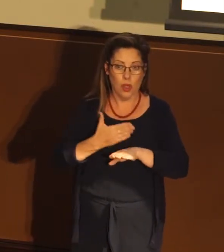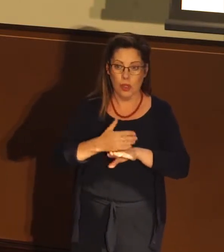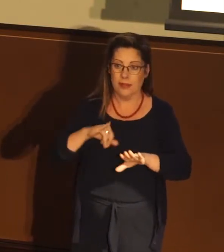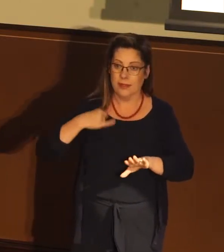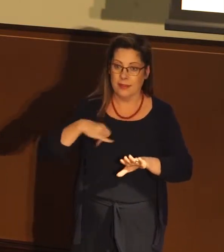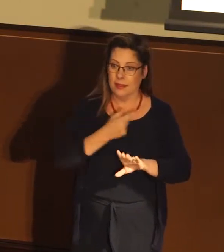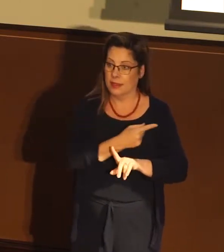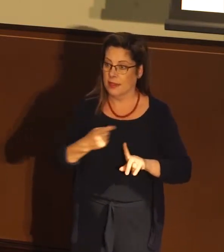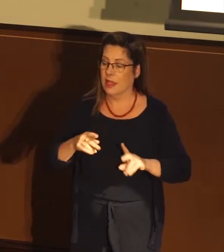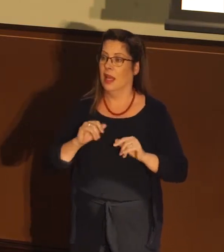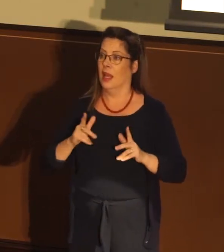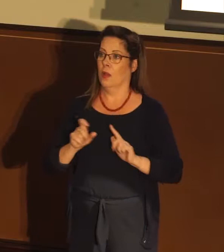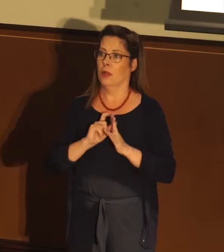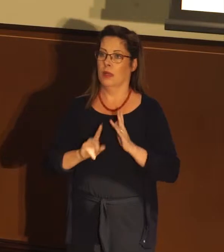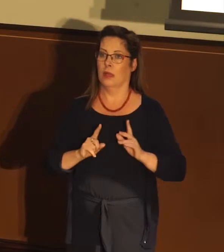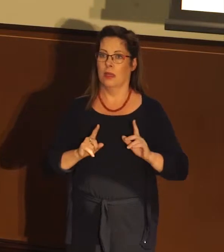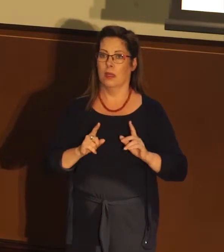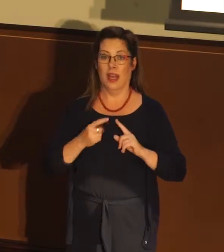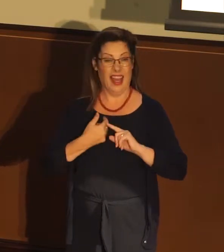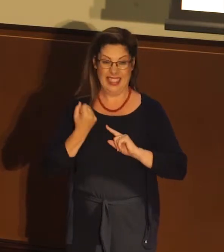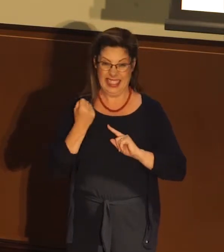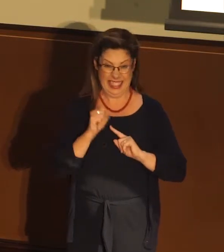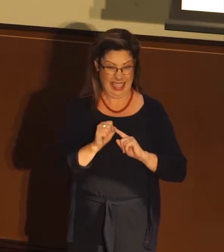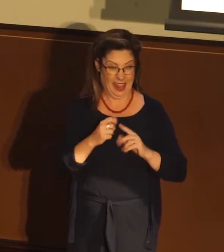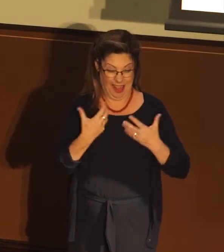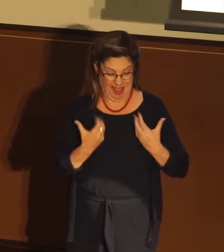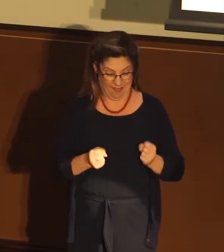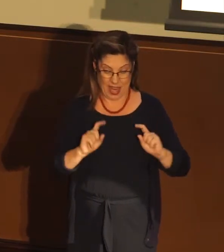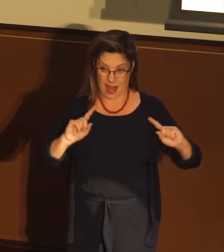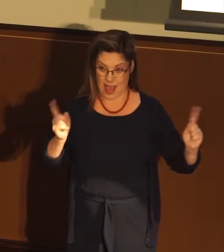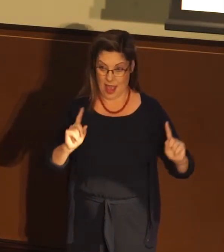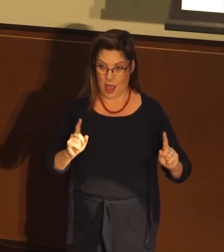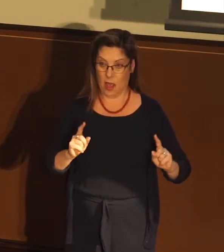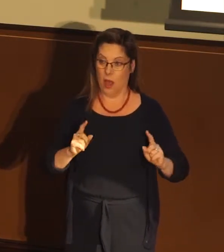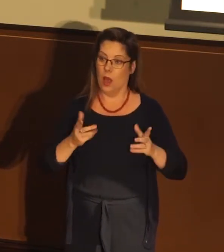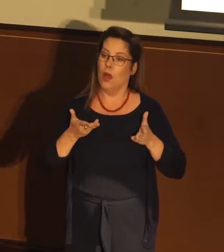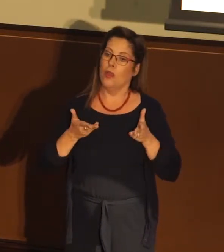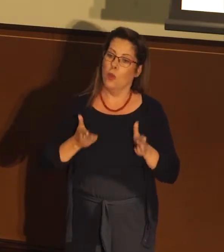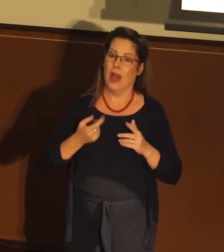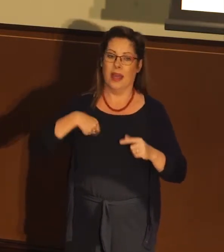And the title of it was, still is, and still exists, "The Way We Do Things Around Here".